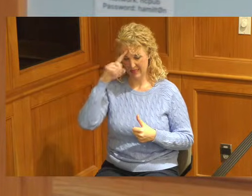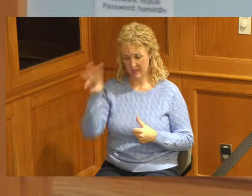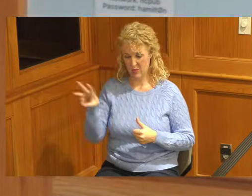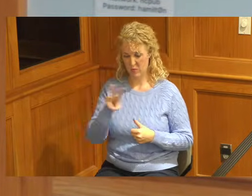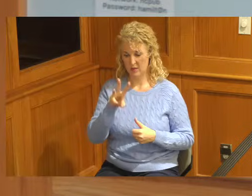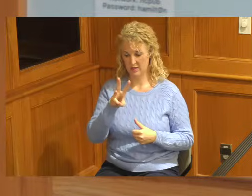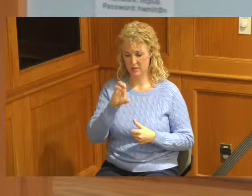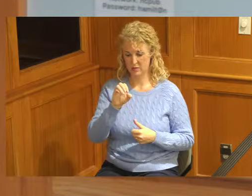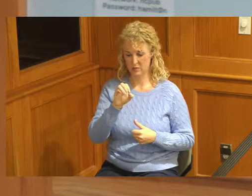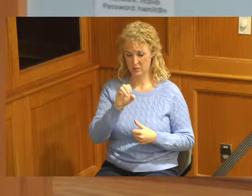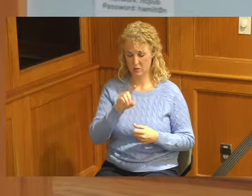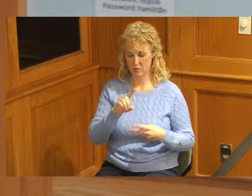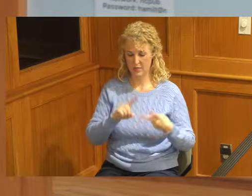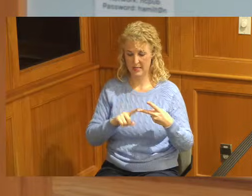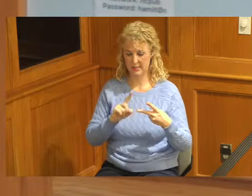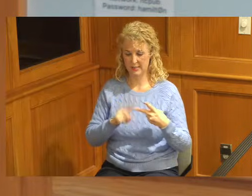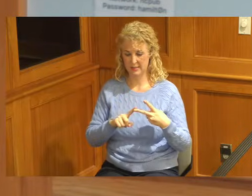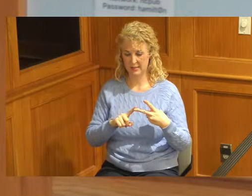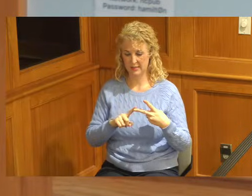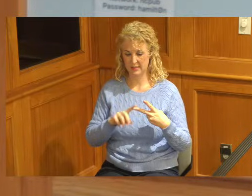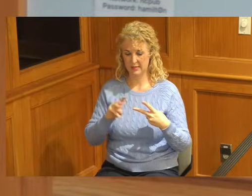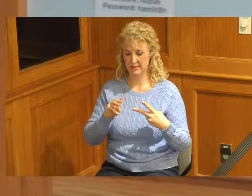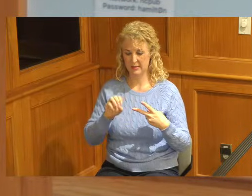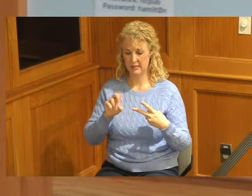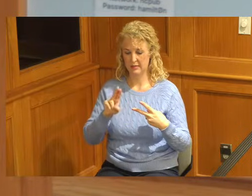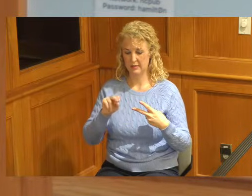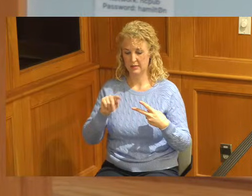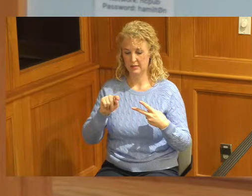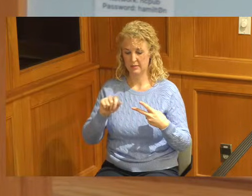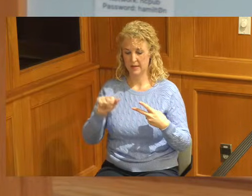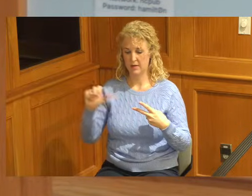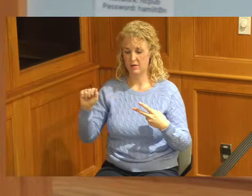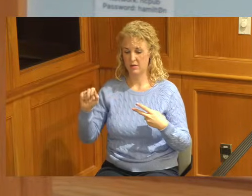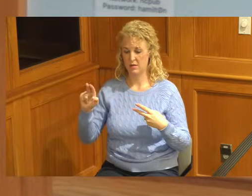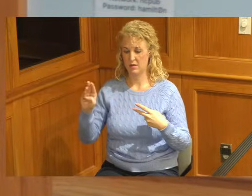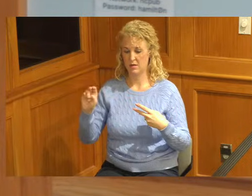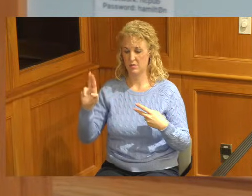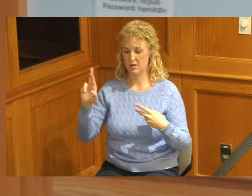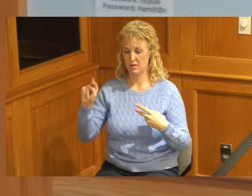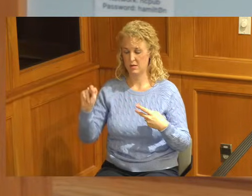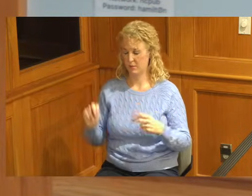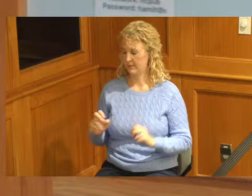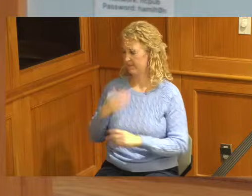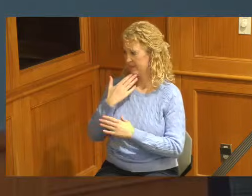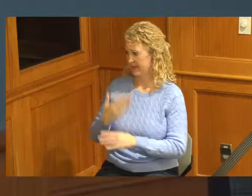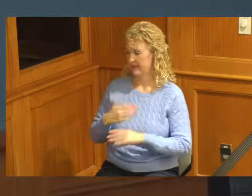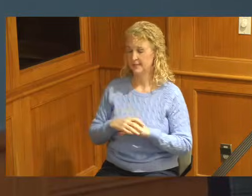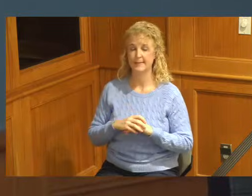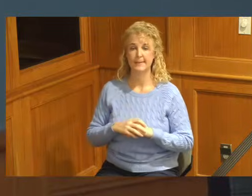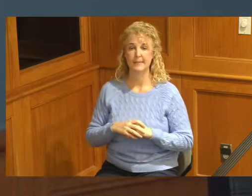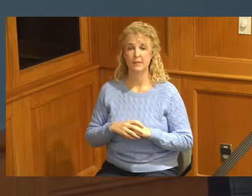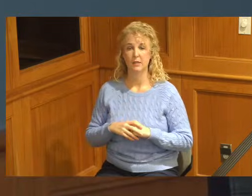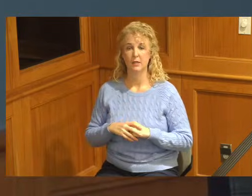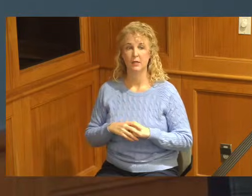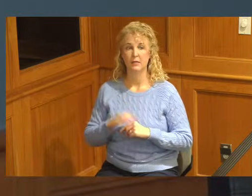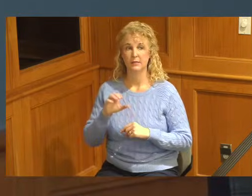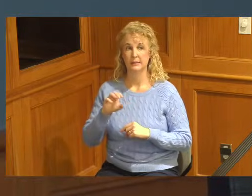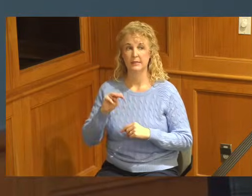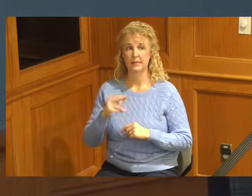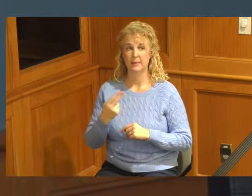that wrong. And the second one is in Mount Auburn. Okay. Thanks. Um, and then, um, CHA was here about